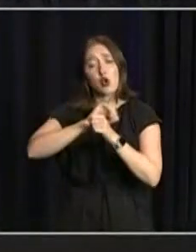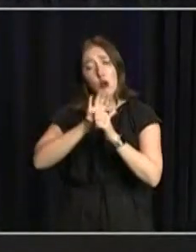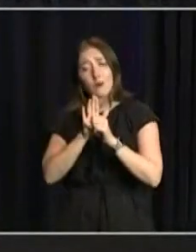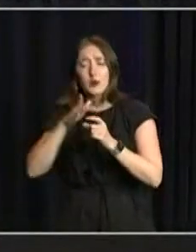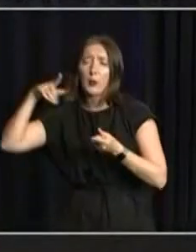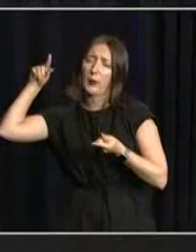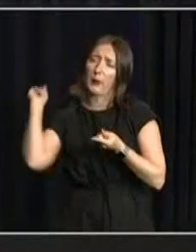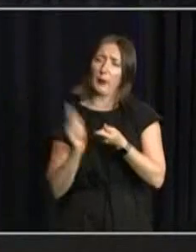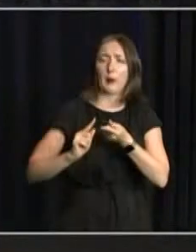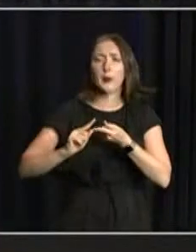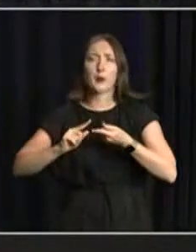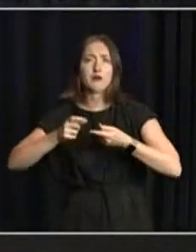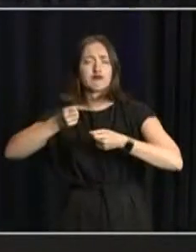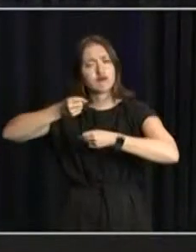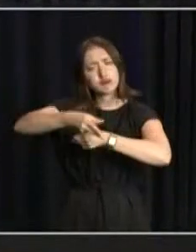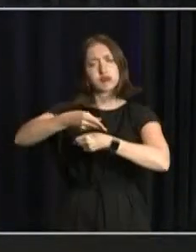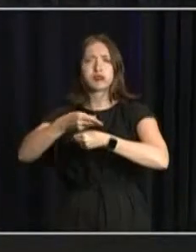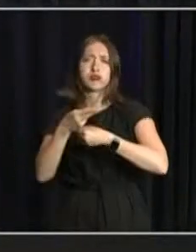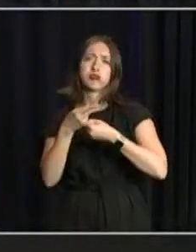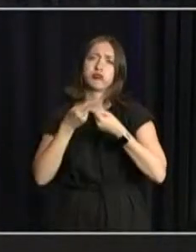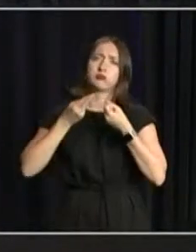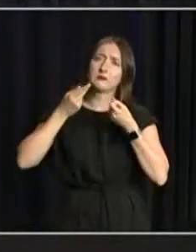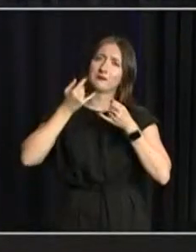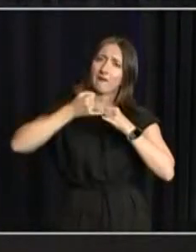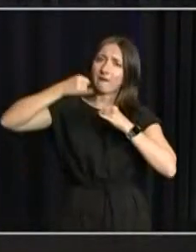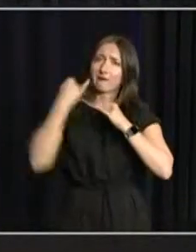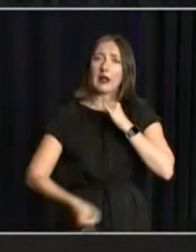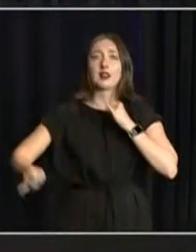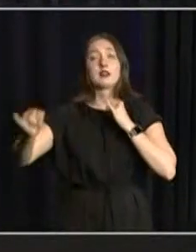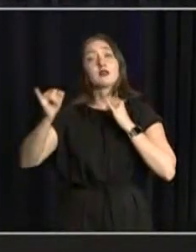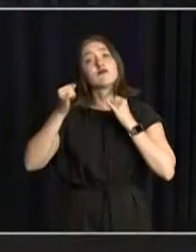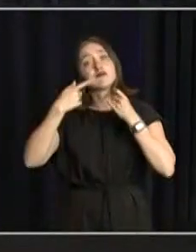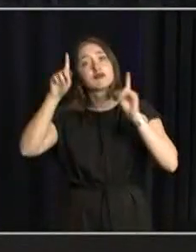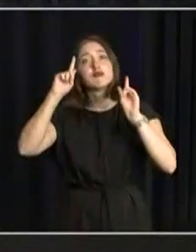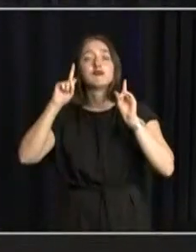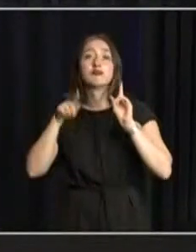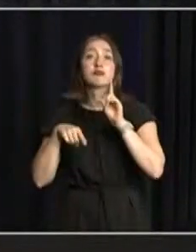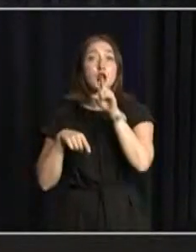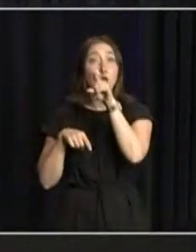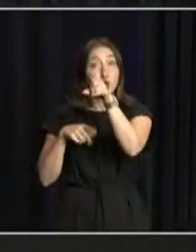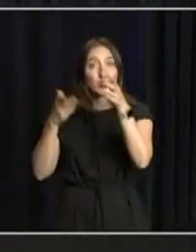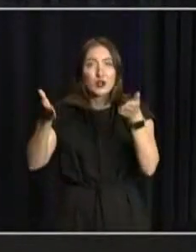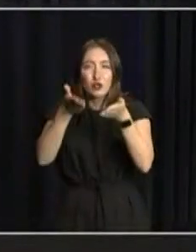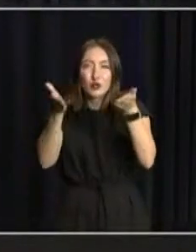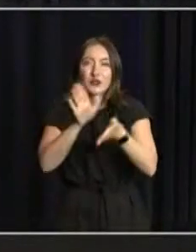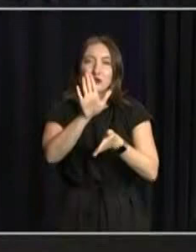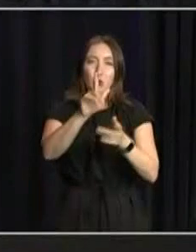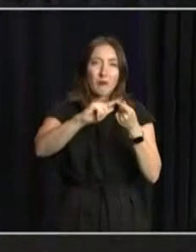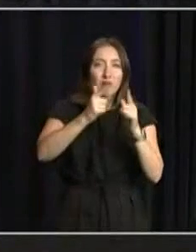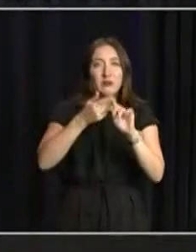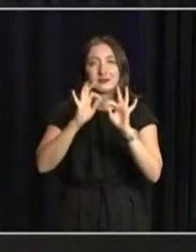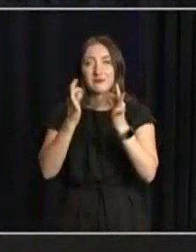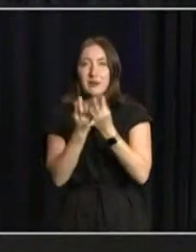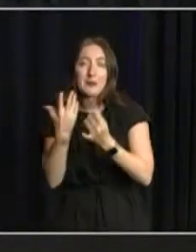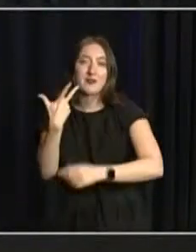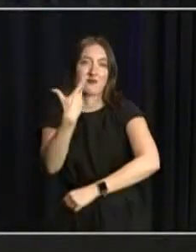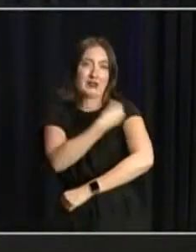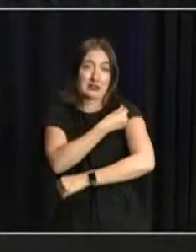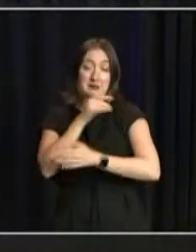and you can help us do that by getting folks you know who are eligible to be vaccinated ASAP. With that, the judge Wolff and myself and the